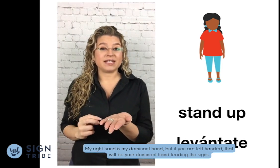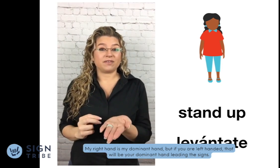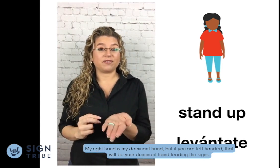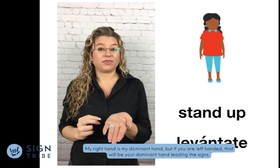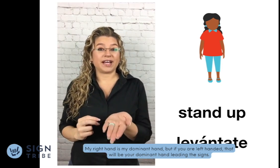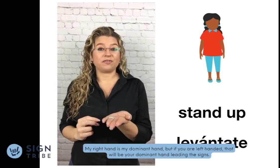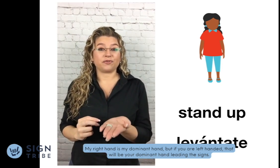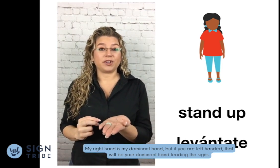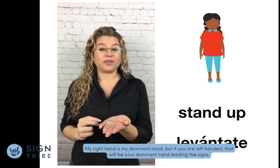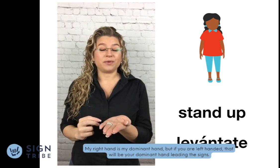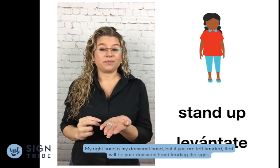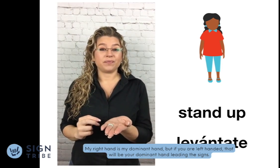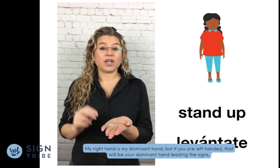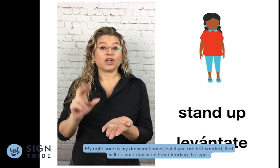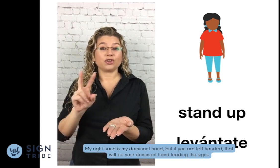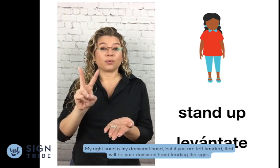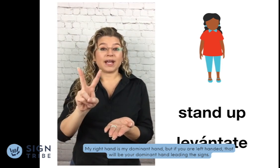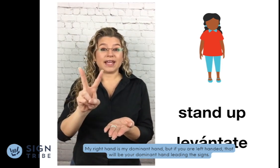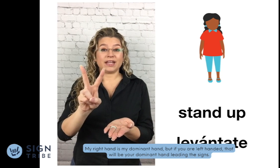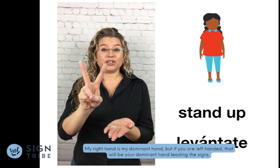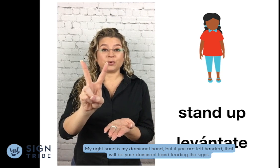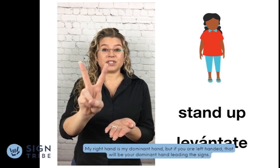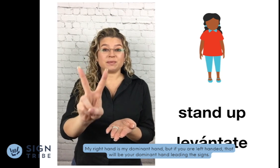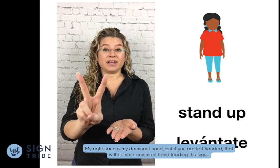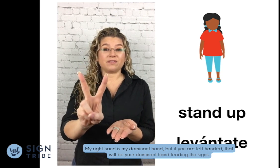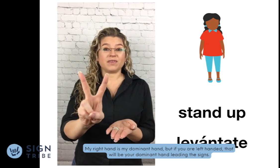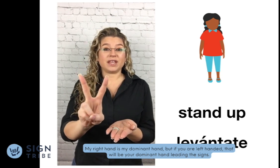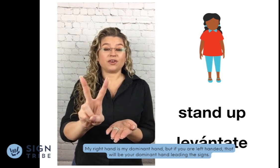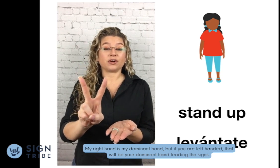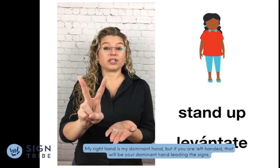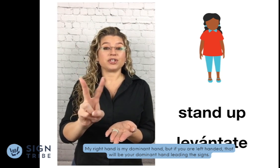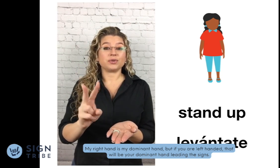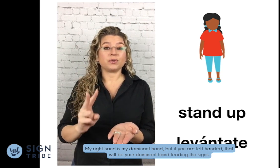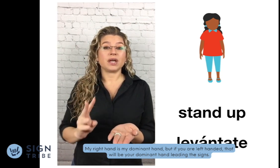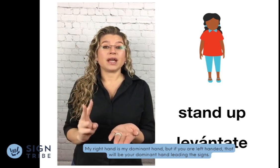have it flat in front of you. Your right hand, you're going to make a V or a 2,